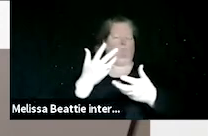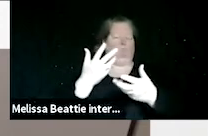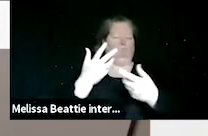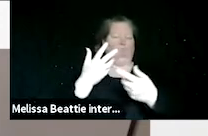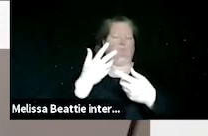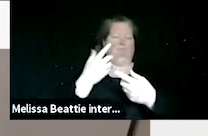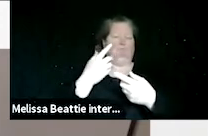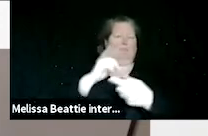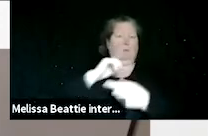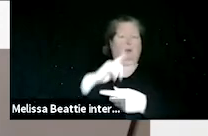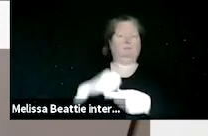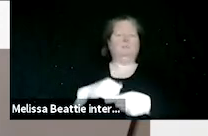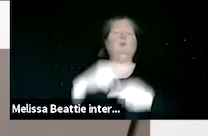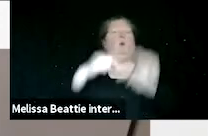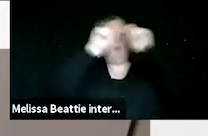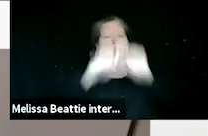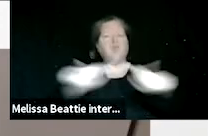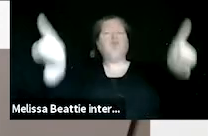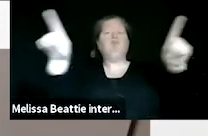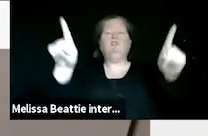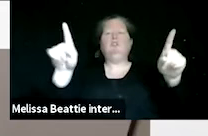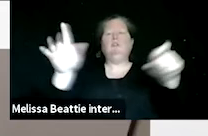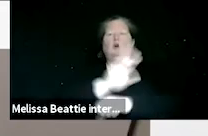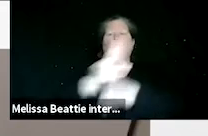out to the all University, and then a coven